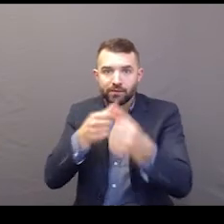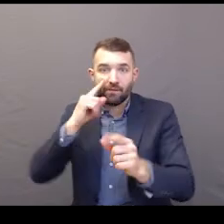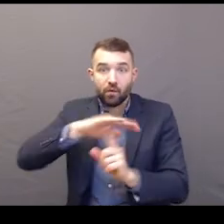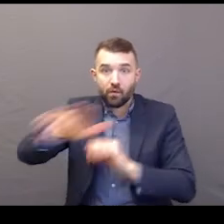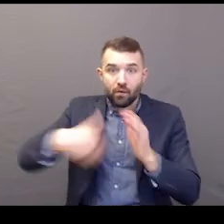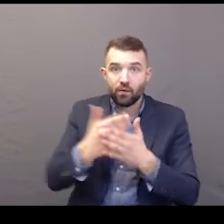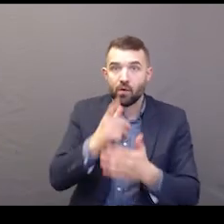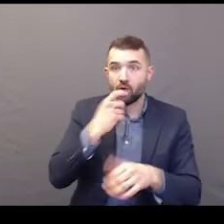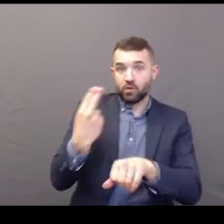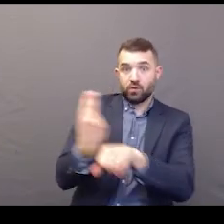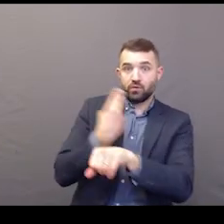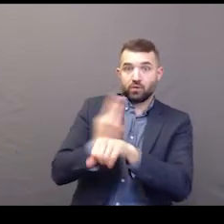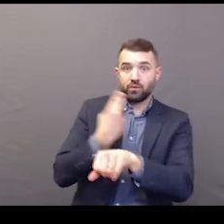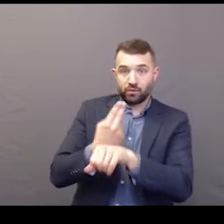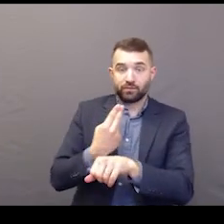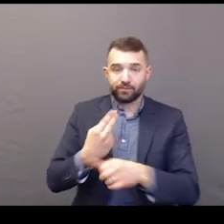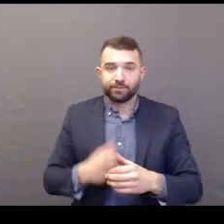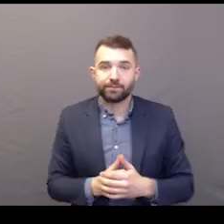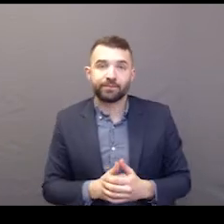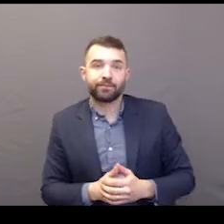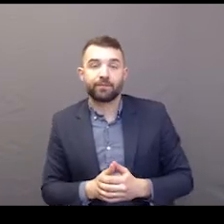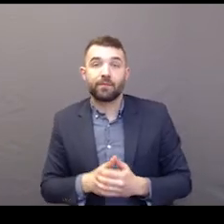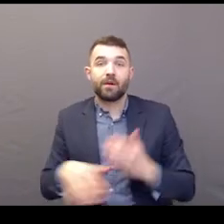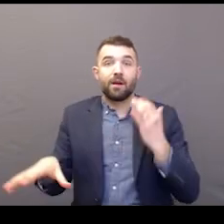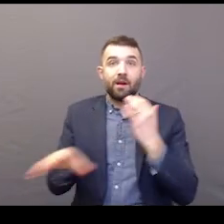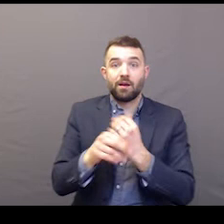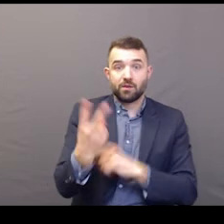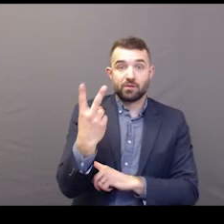These include two new signalized intersections and several new turn pockets to improve